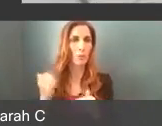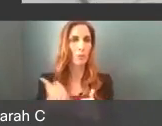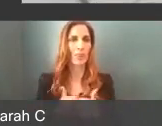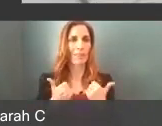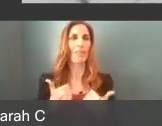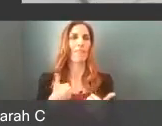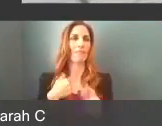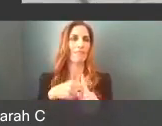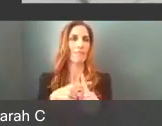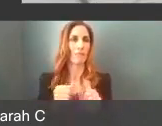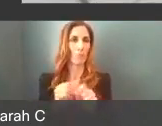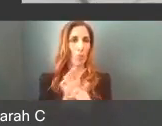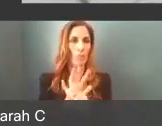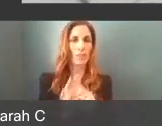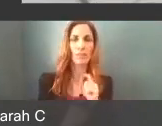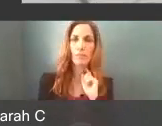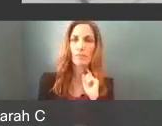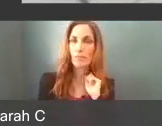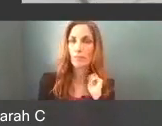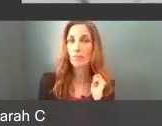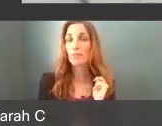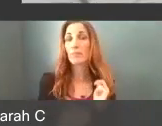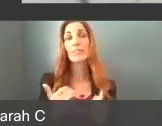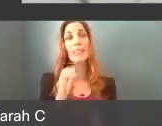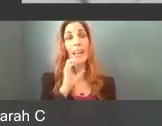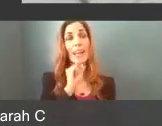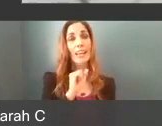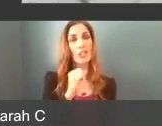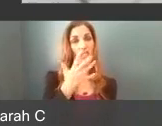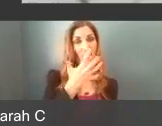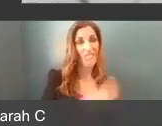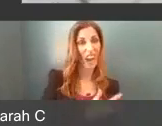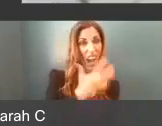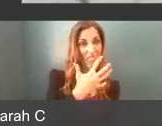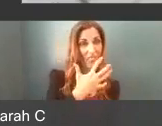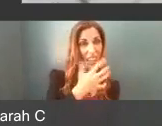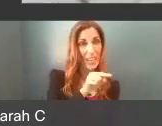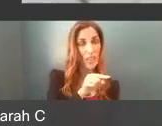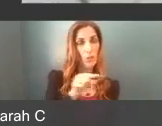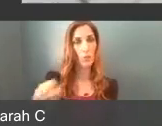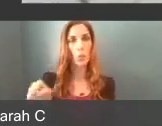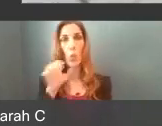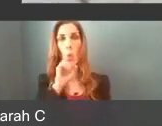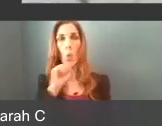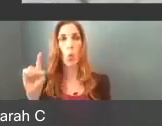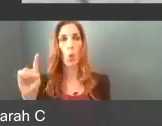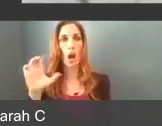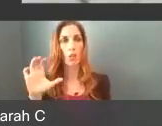Today's individuals range in age from five days old to 100 years old and you can check our County